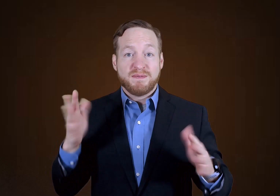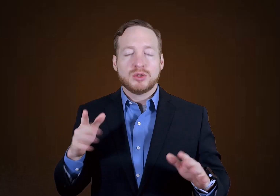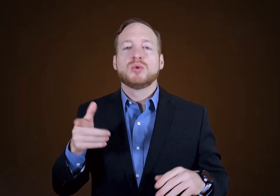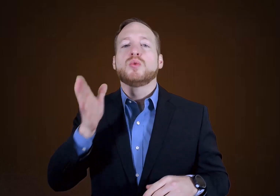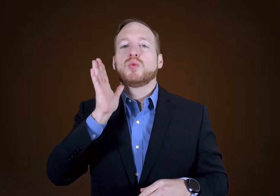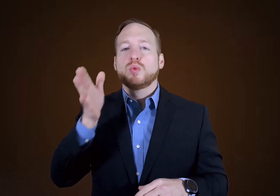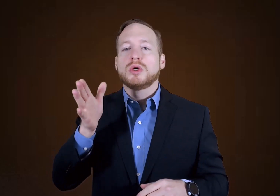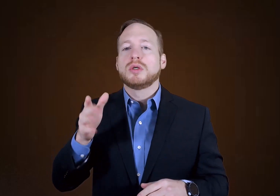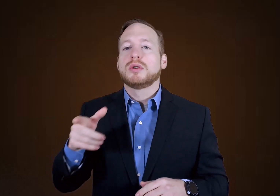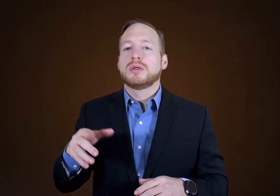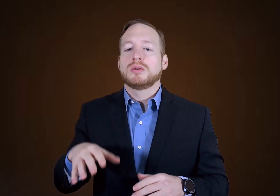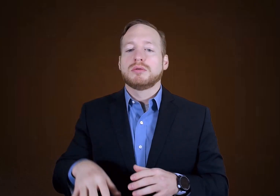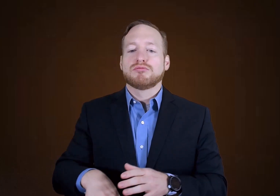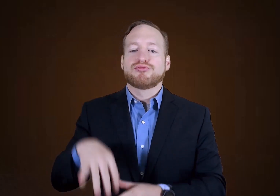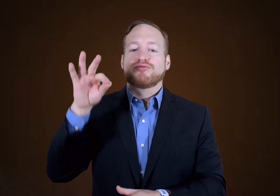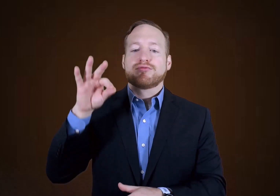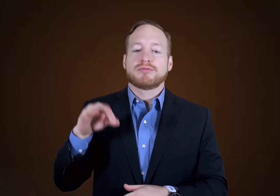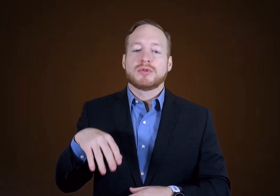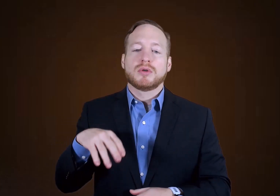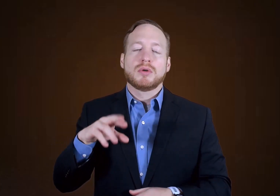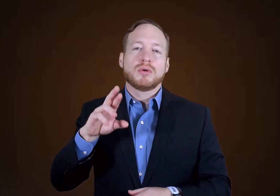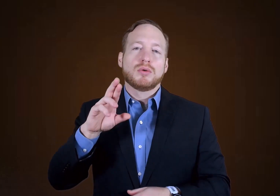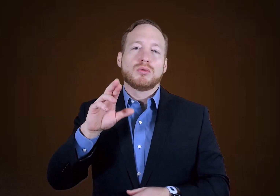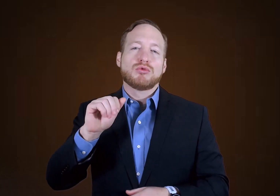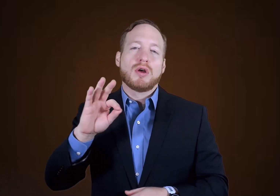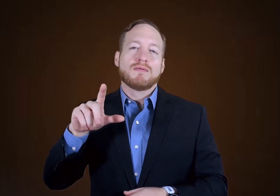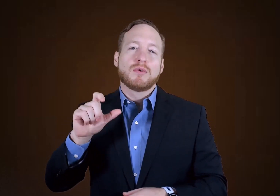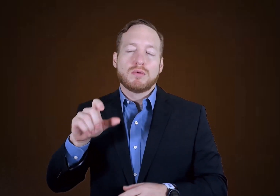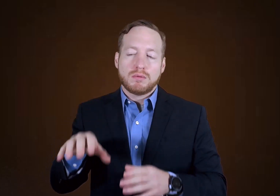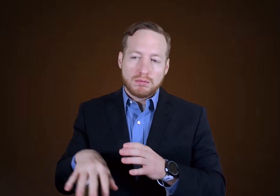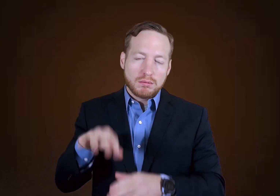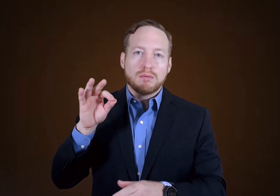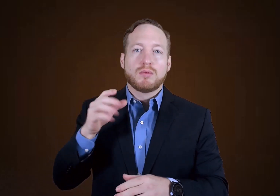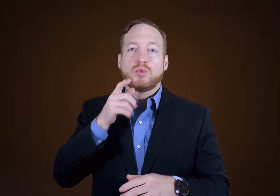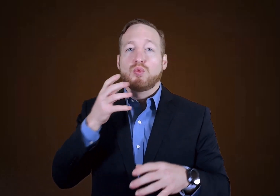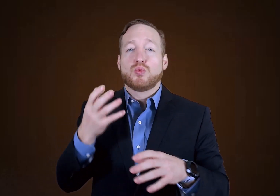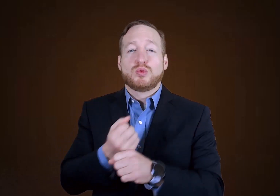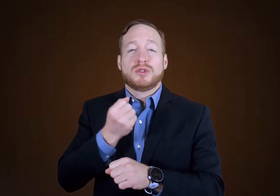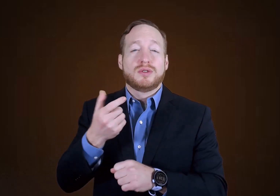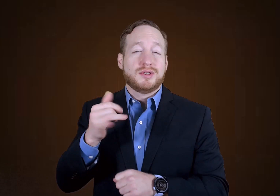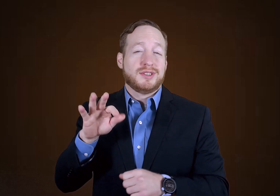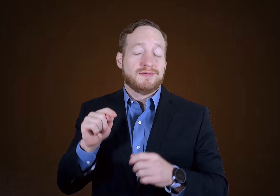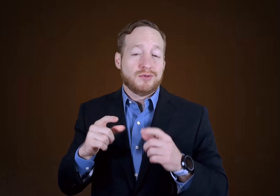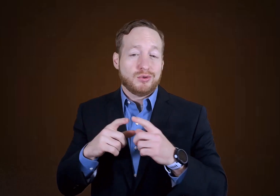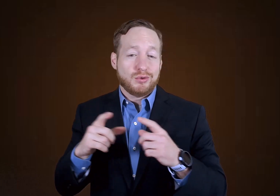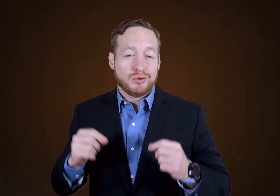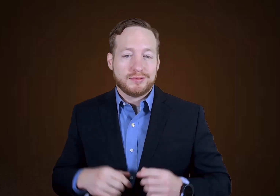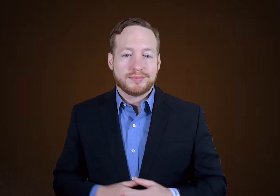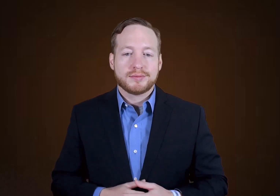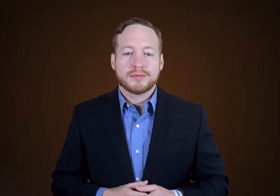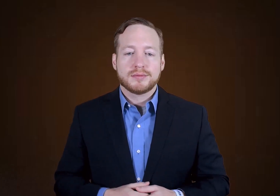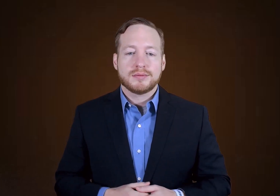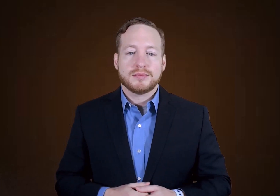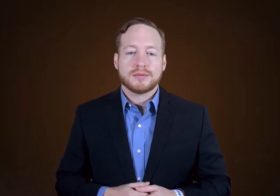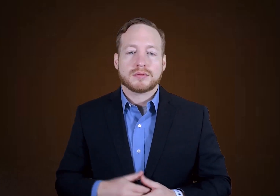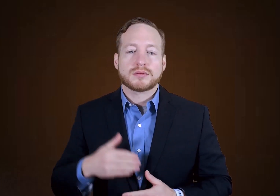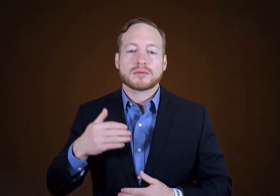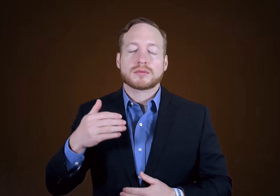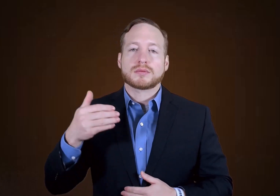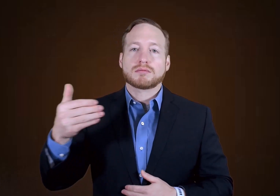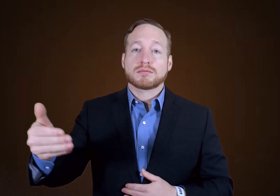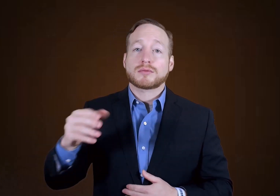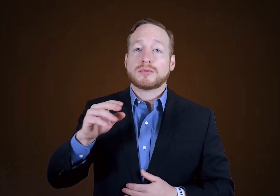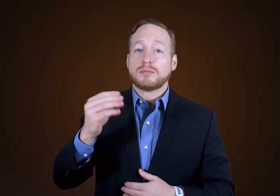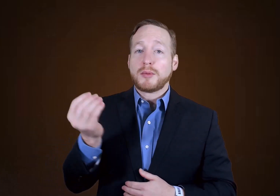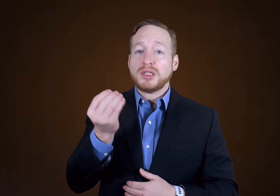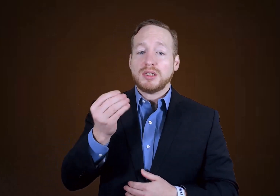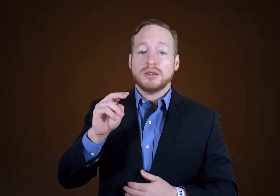6 to 8 pm that night we'll be having our raffle drawing and you'll be able to win a gift card